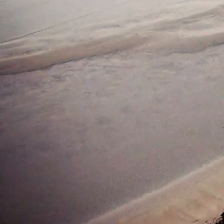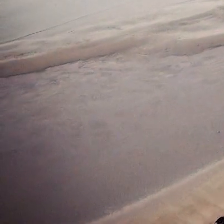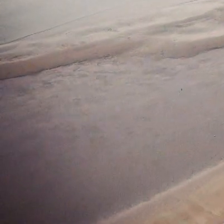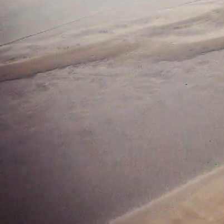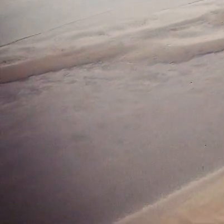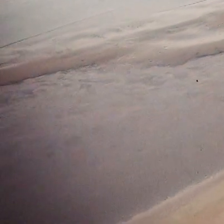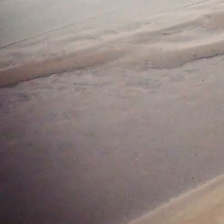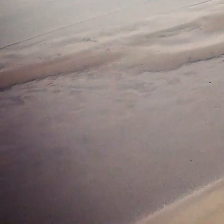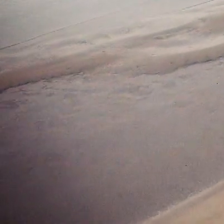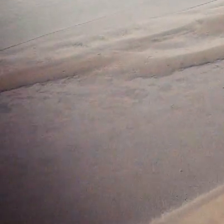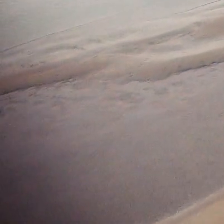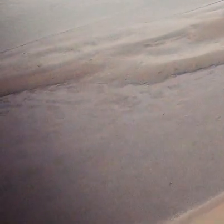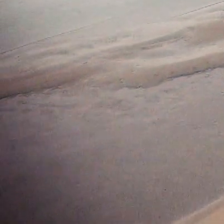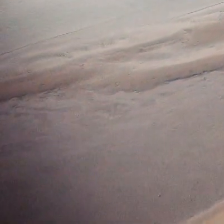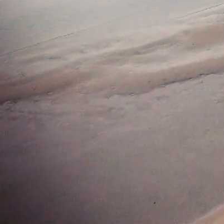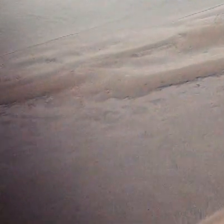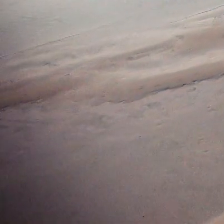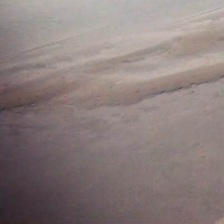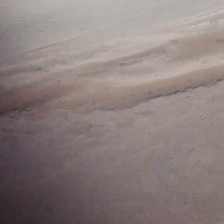I live in Hervey Bay, and